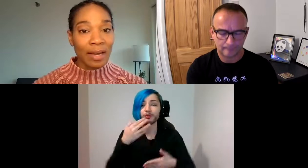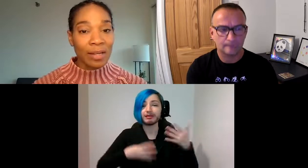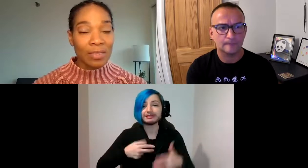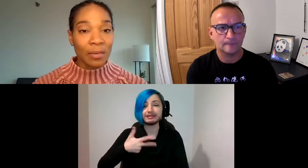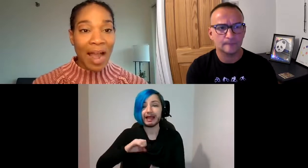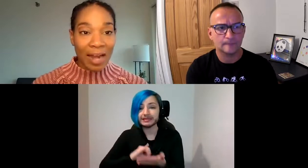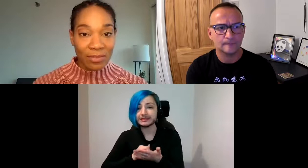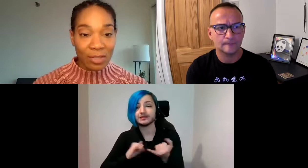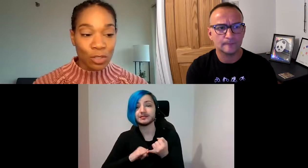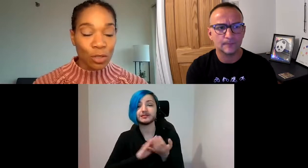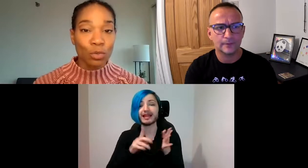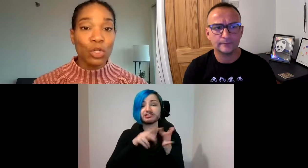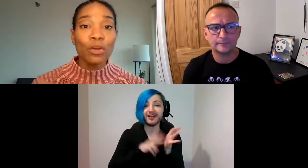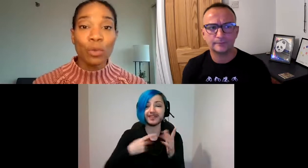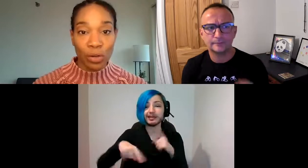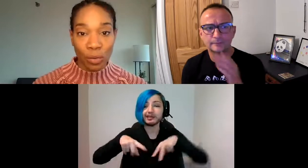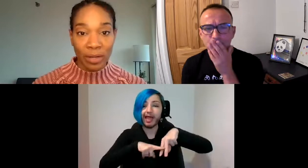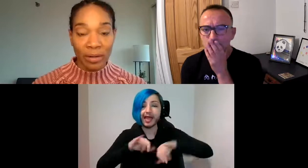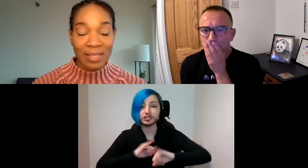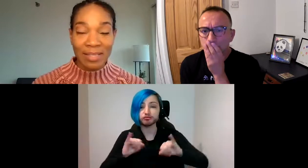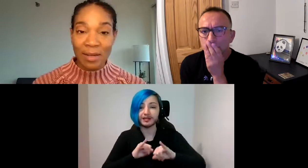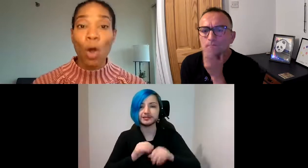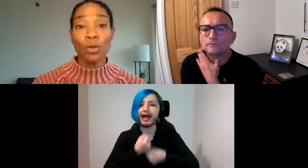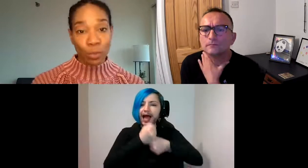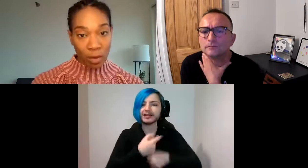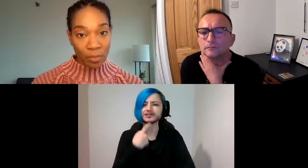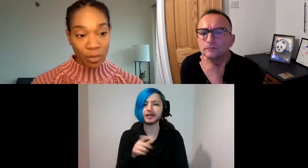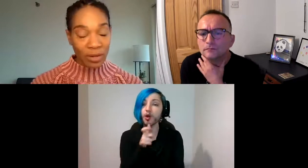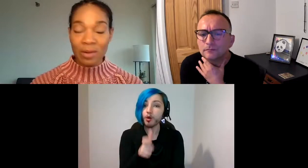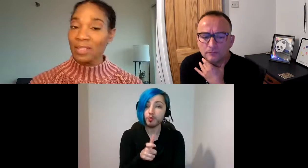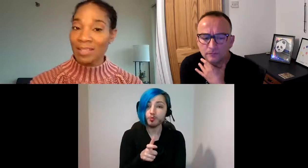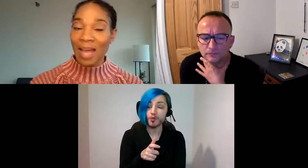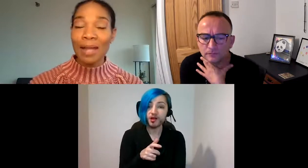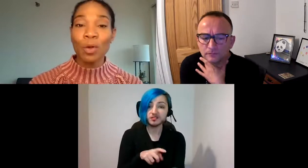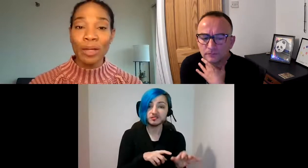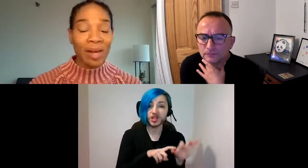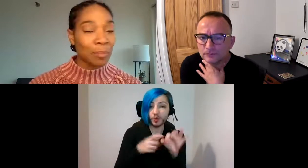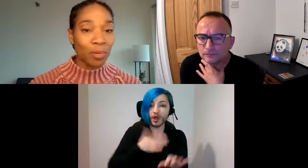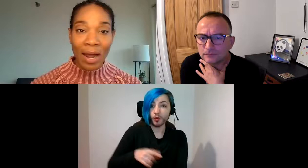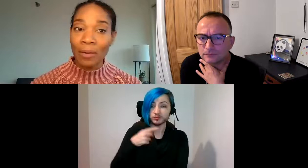queer and proud. Because of that activism and reappropriating that word